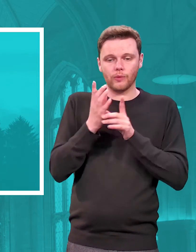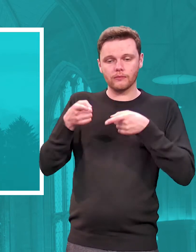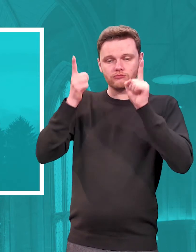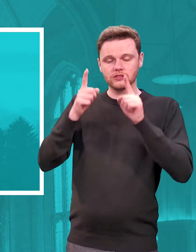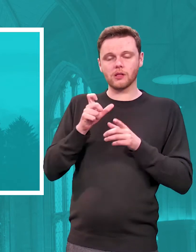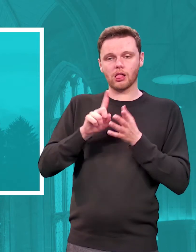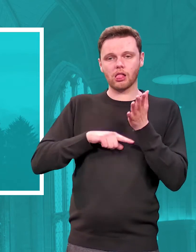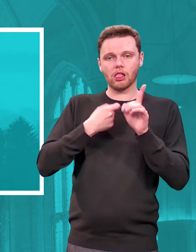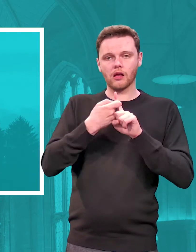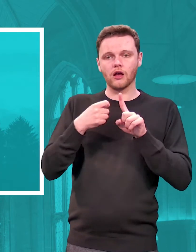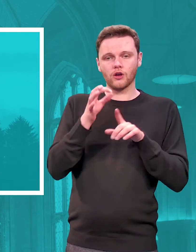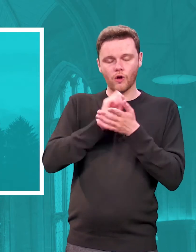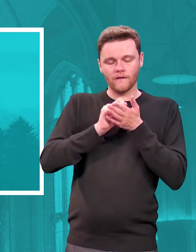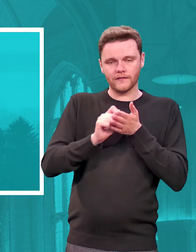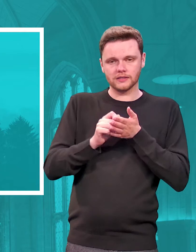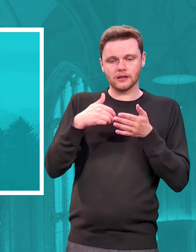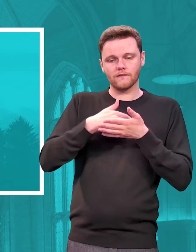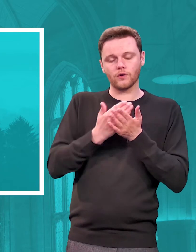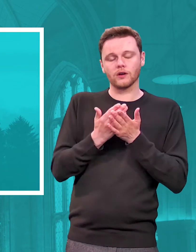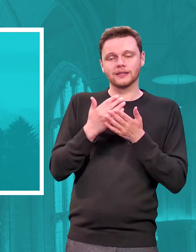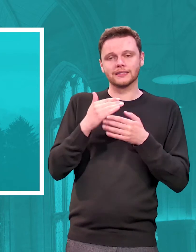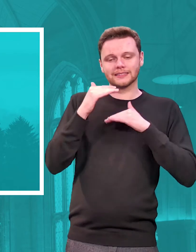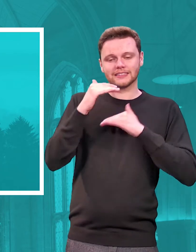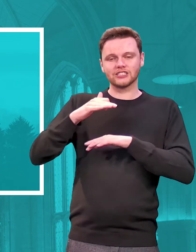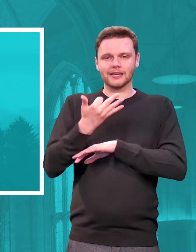under section 9 of the Marriage (Scotland) Act.